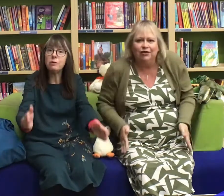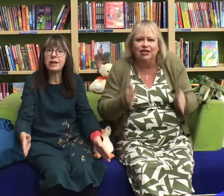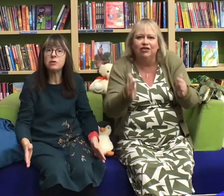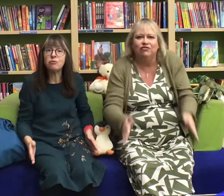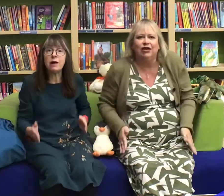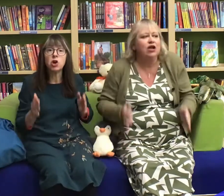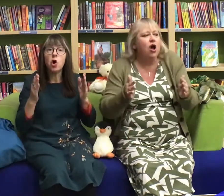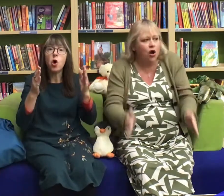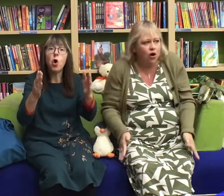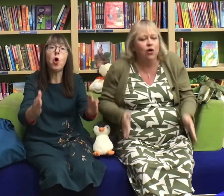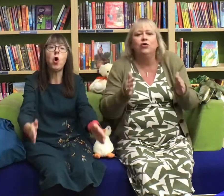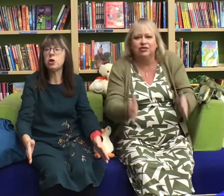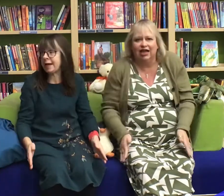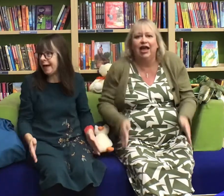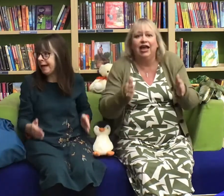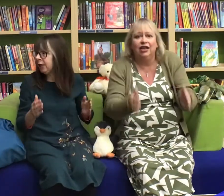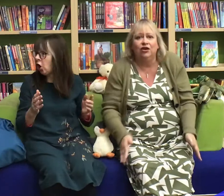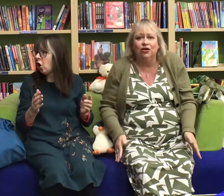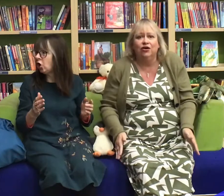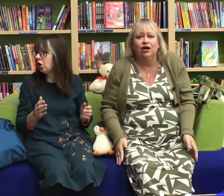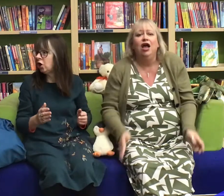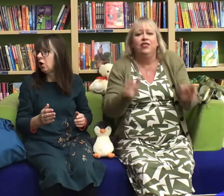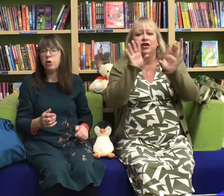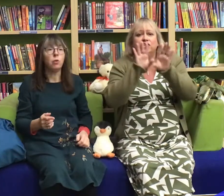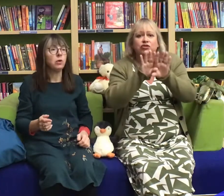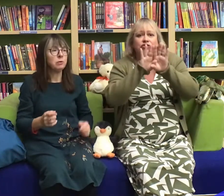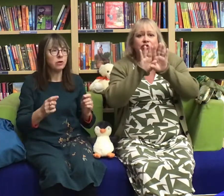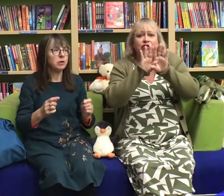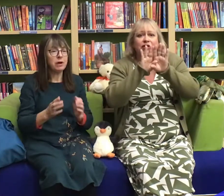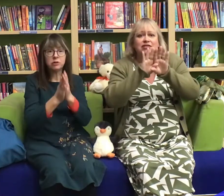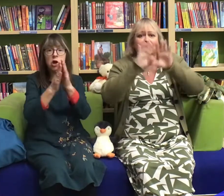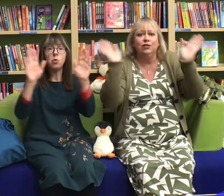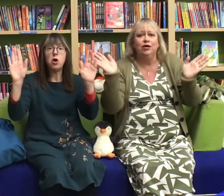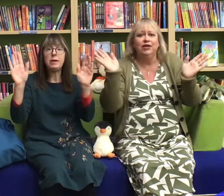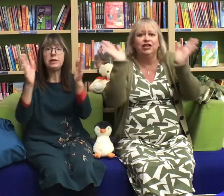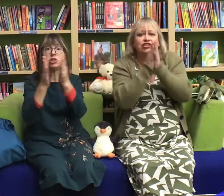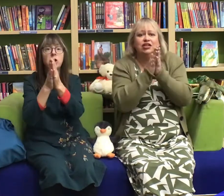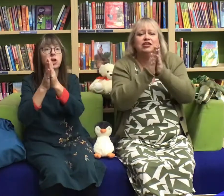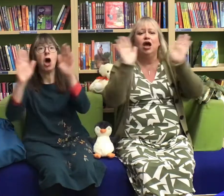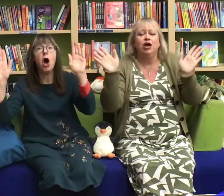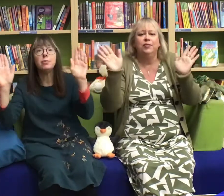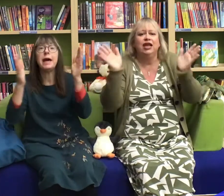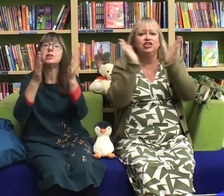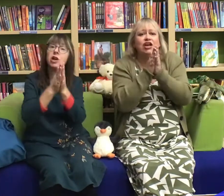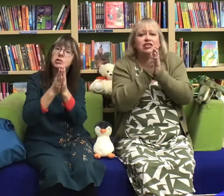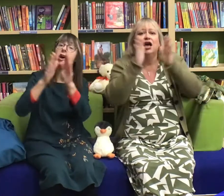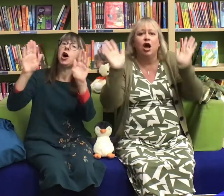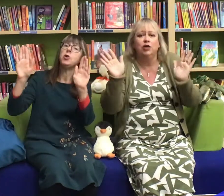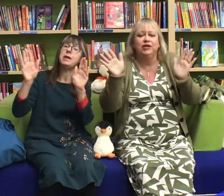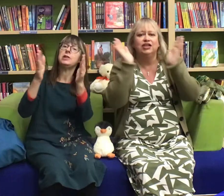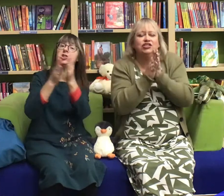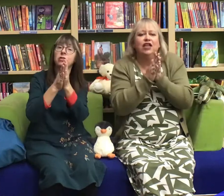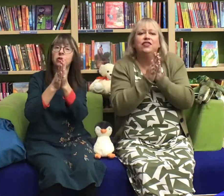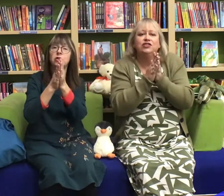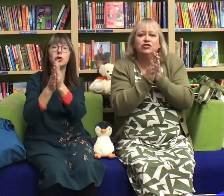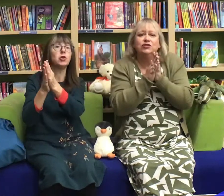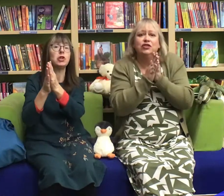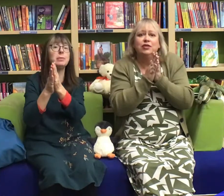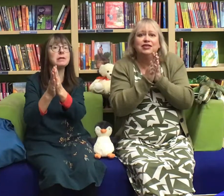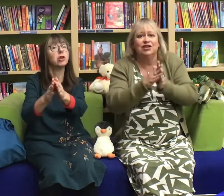The doors on the bus go open and shut, open and shut open and shut, the doors on the bus